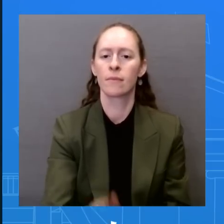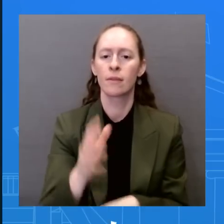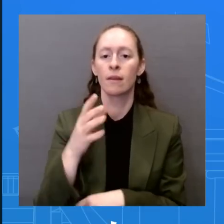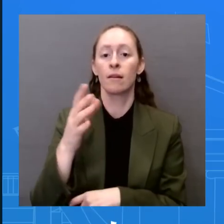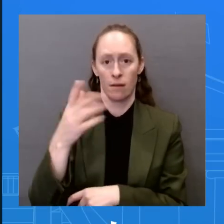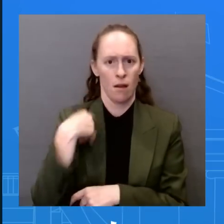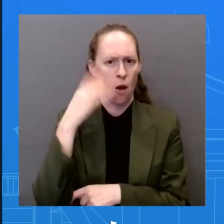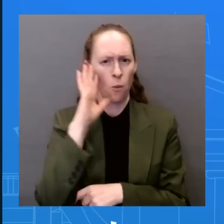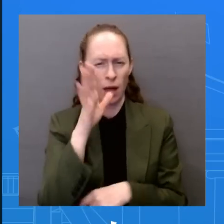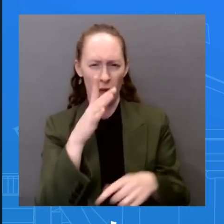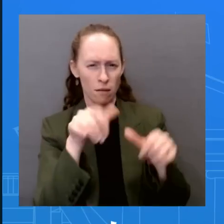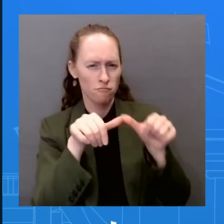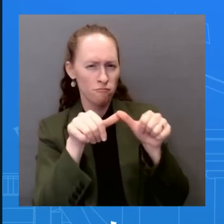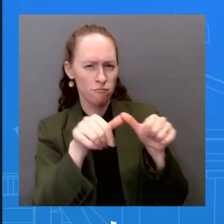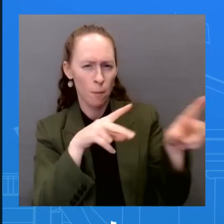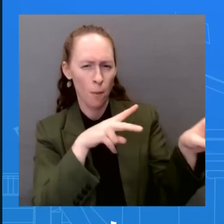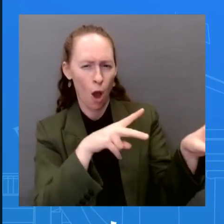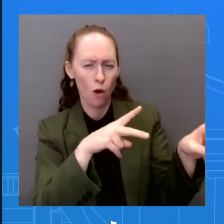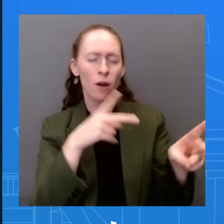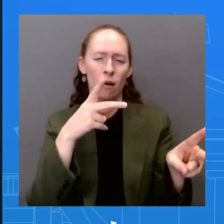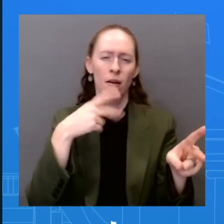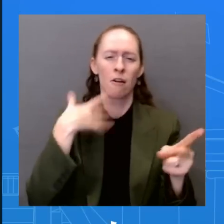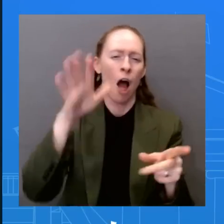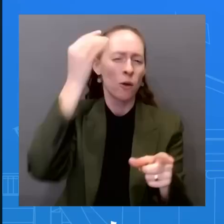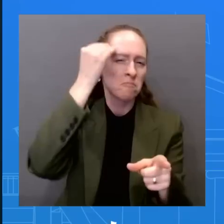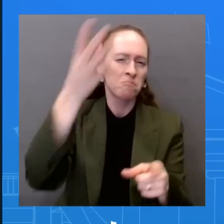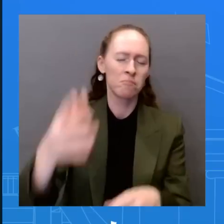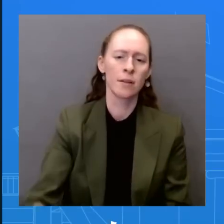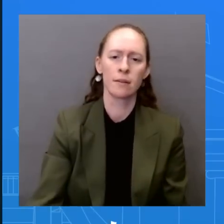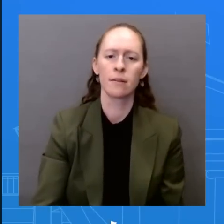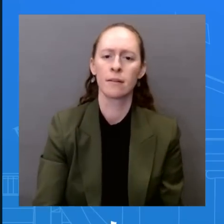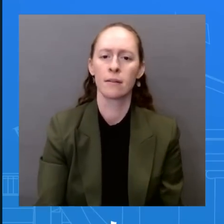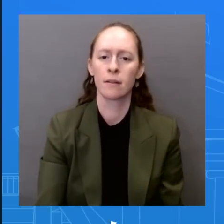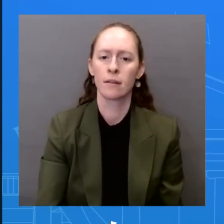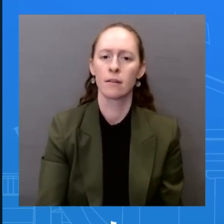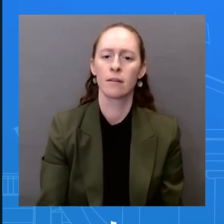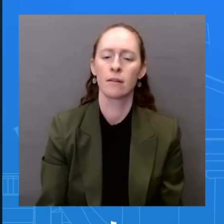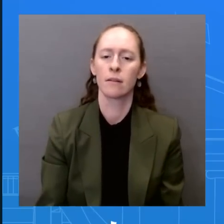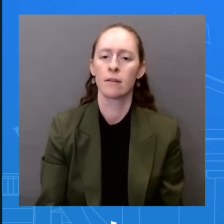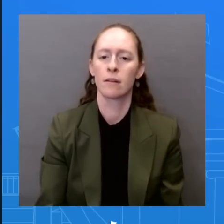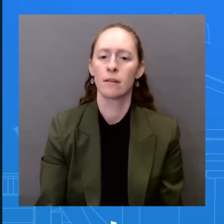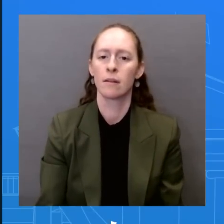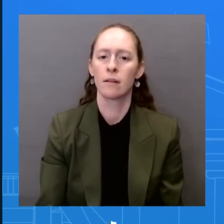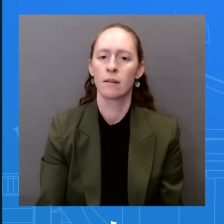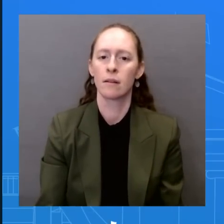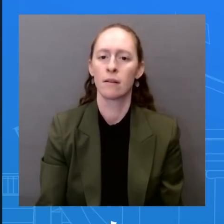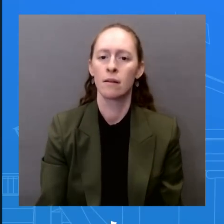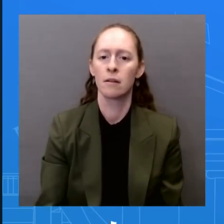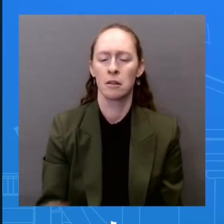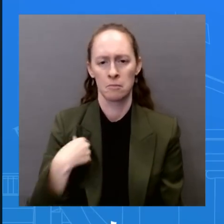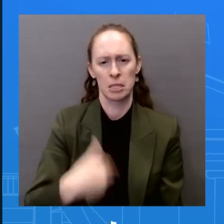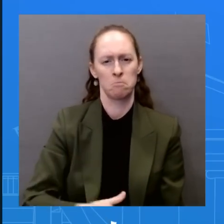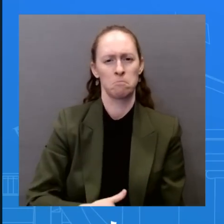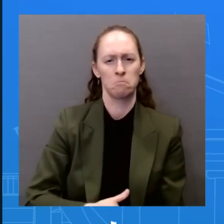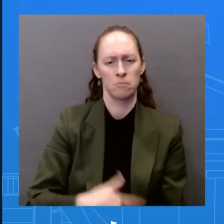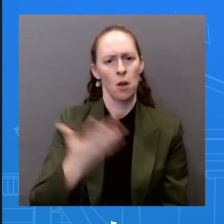and with full expectations that they will be conducted in a free, fair, and credible manner with all relevant institutions